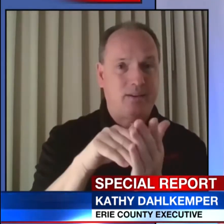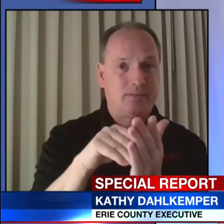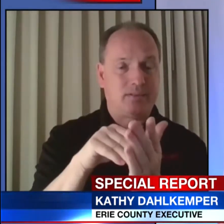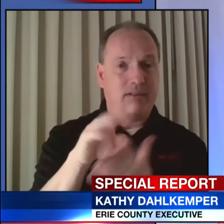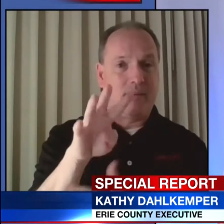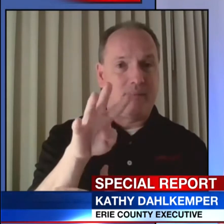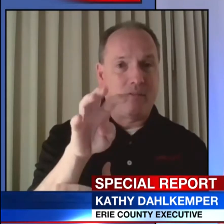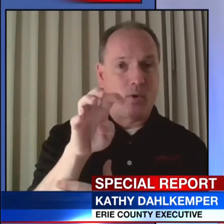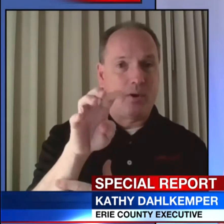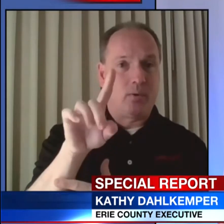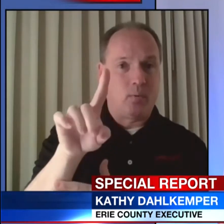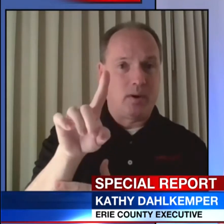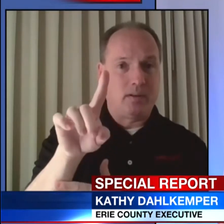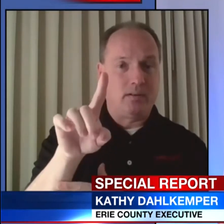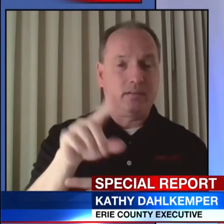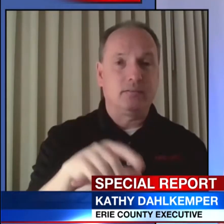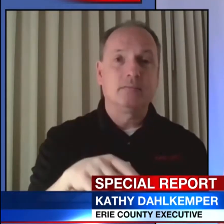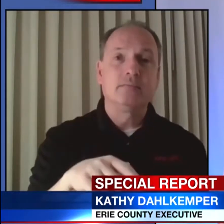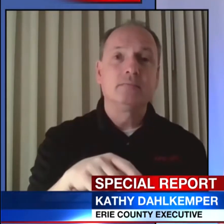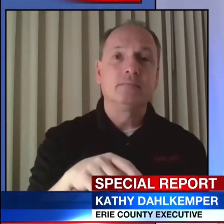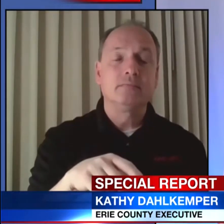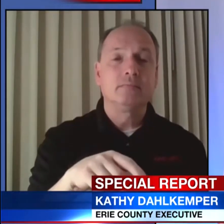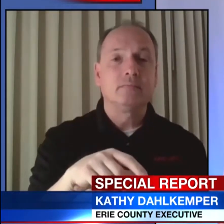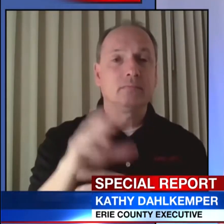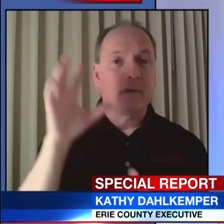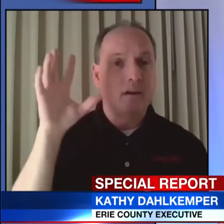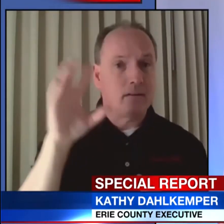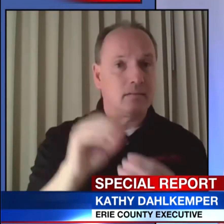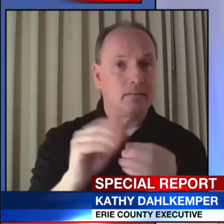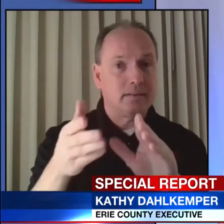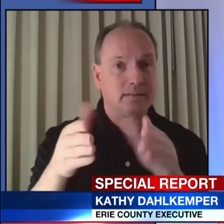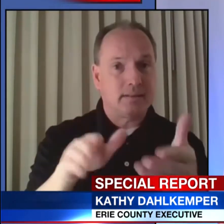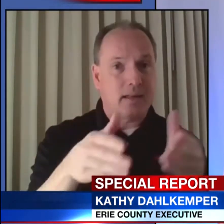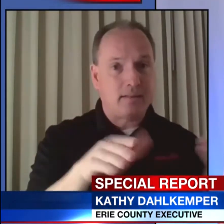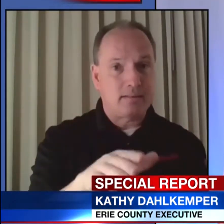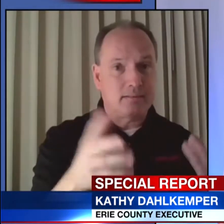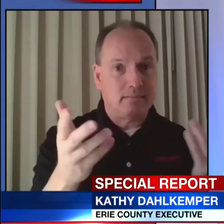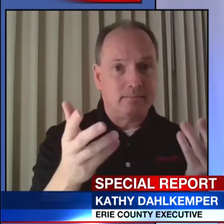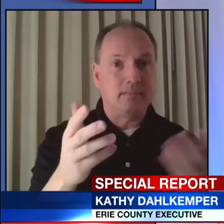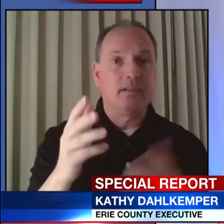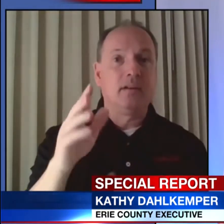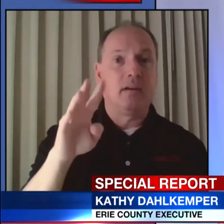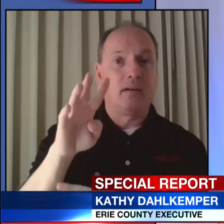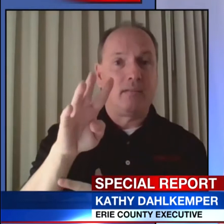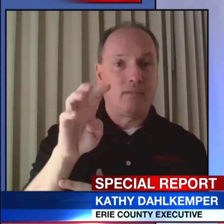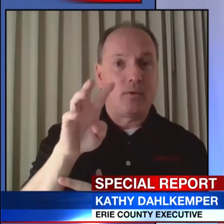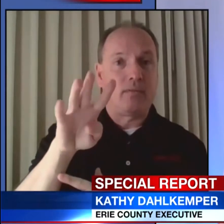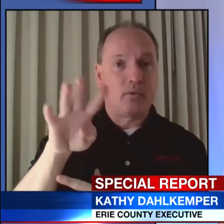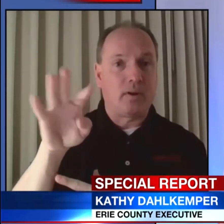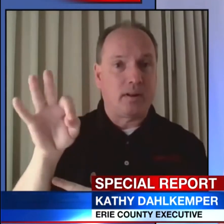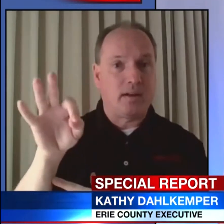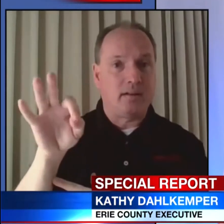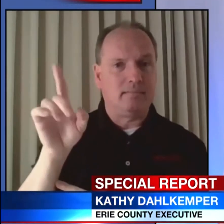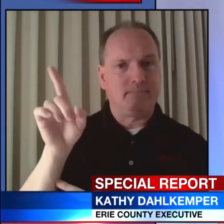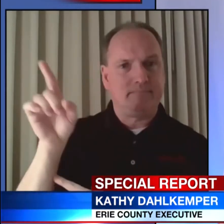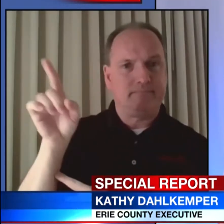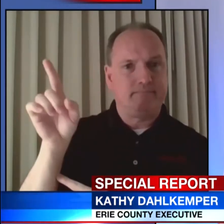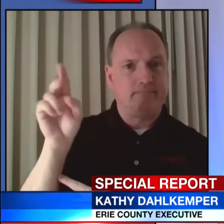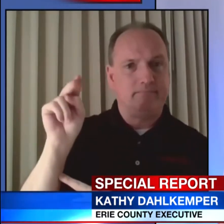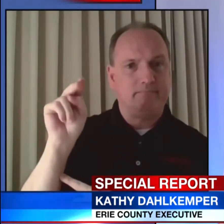THIS BRINGS US TO POSITIVE CASE NUMBER OF 18401.